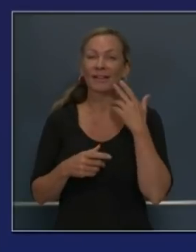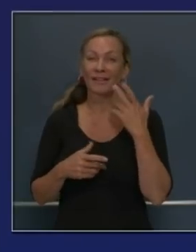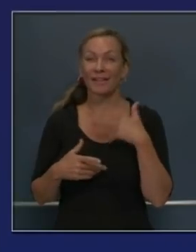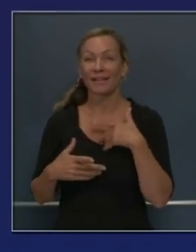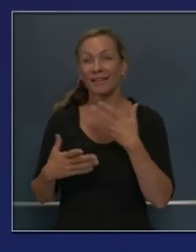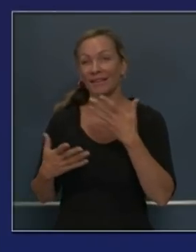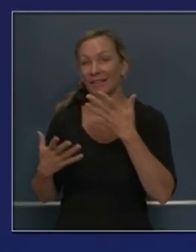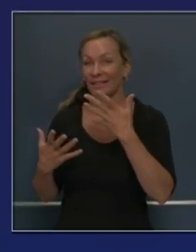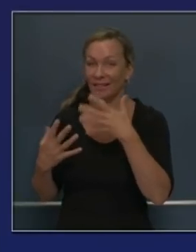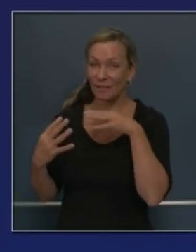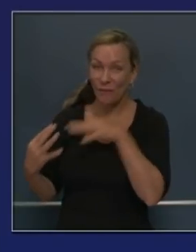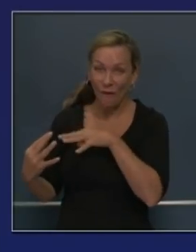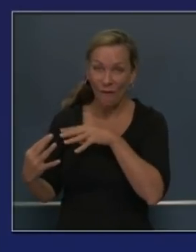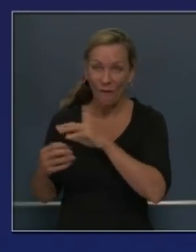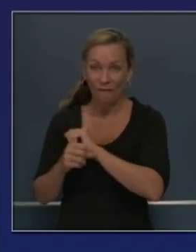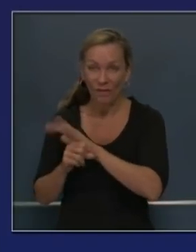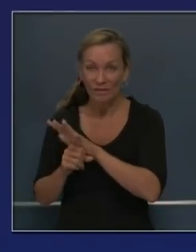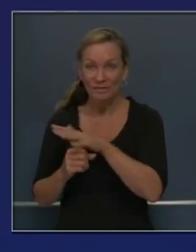VERY DIFFICULT PERIOD WHERE WE